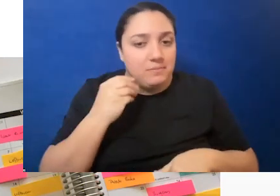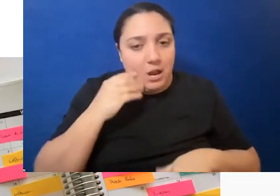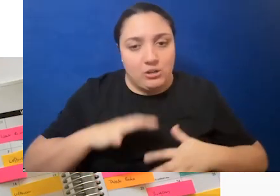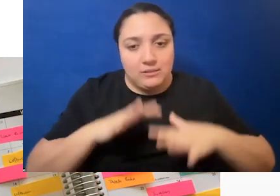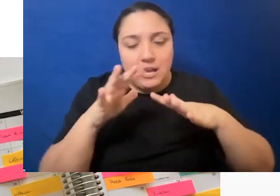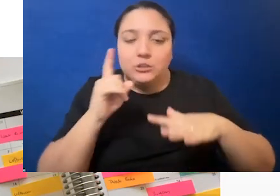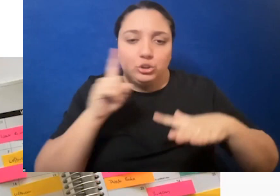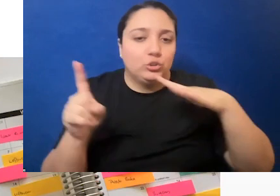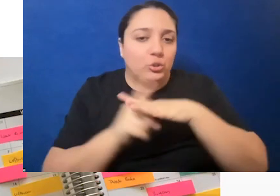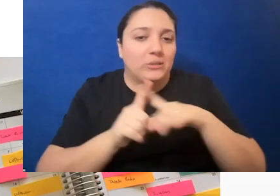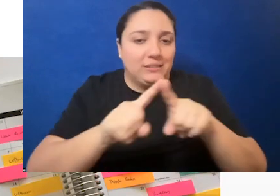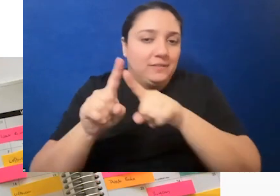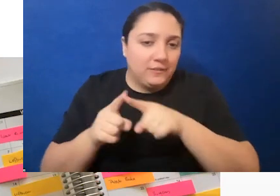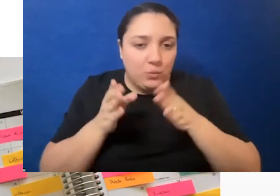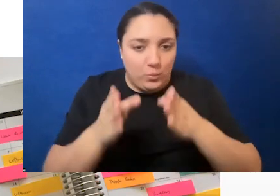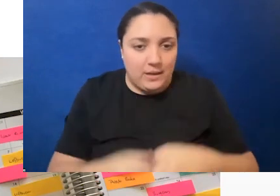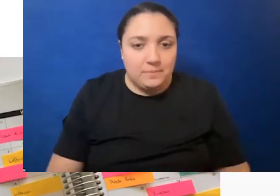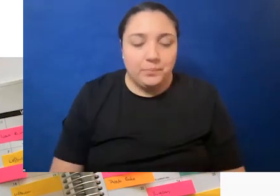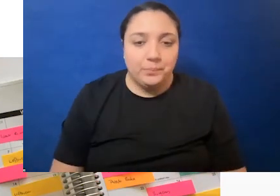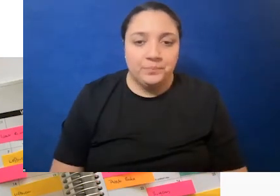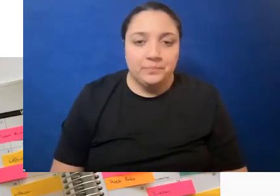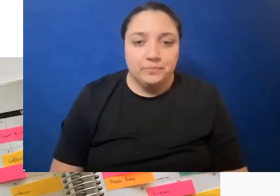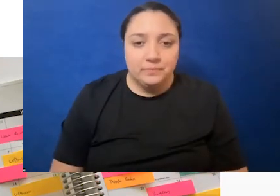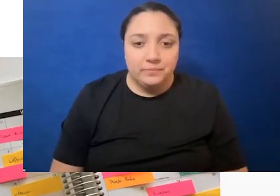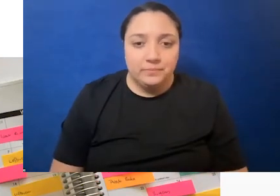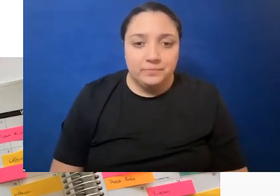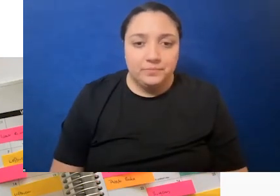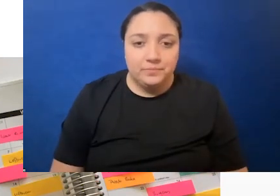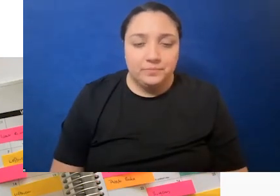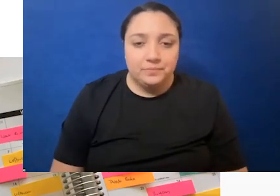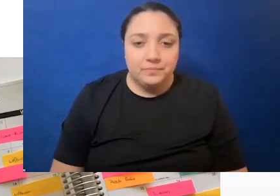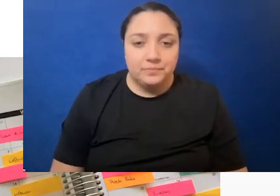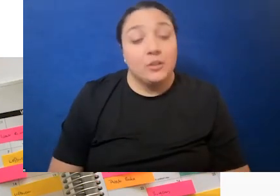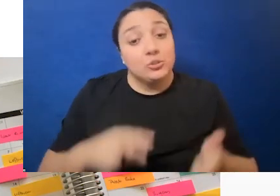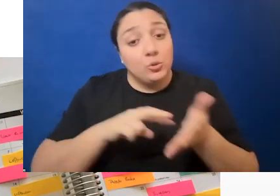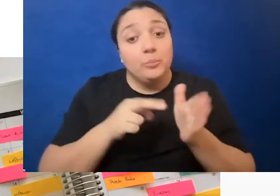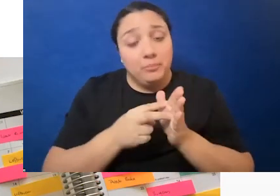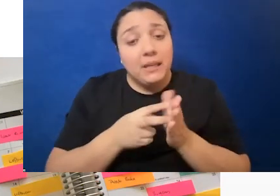ANXIETY AND IT IS SHOWING UP IN A LOT OF DIFFERENT WAYS. SO IT IS TYPICAL AND APPROPRIATE